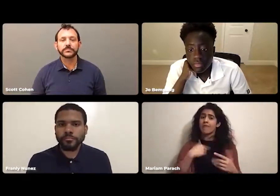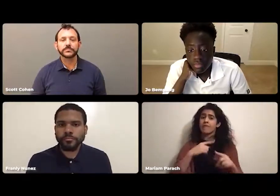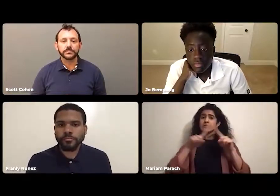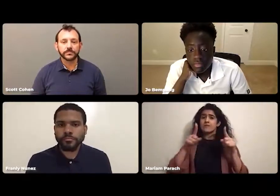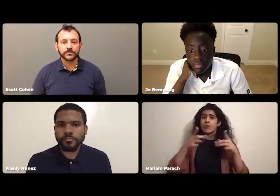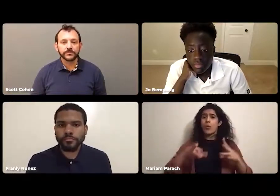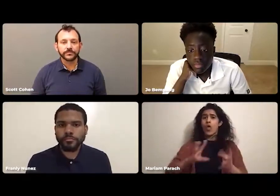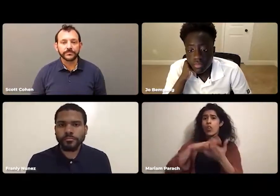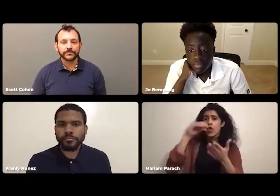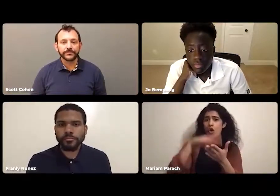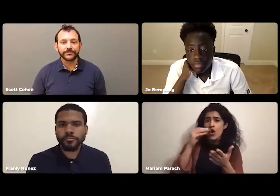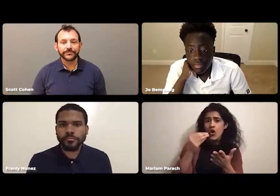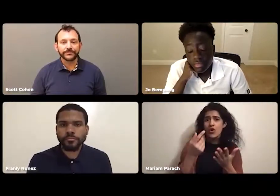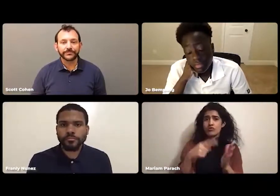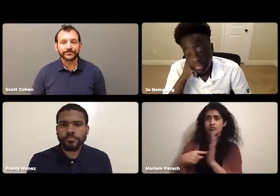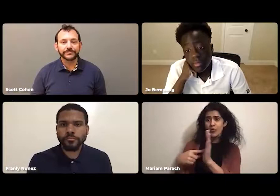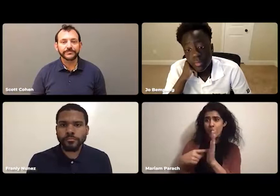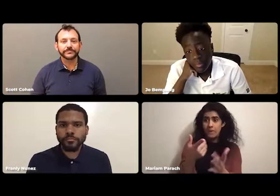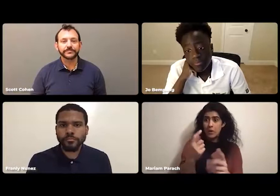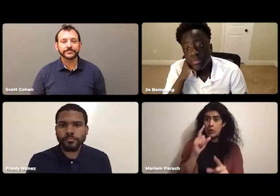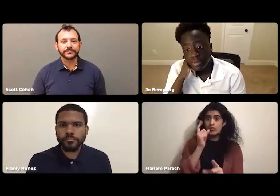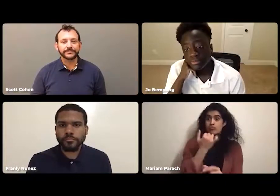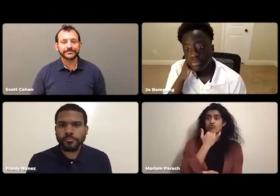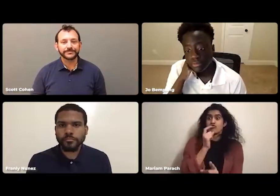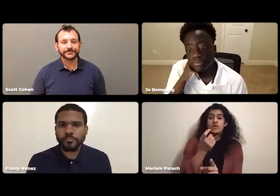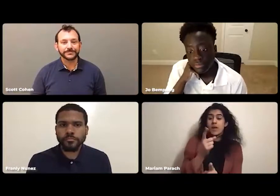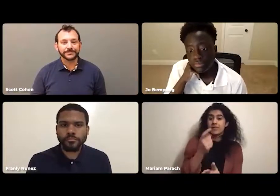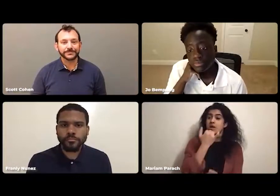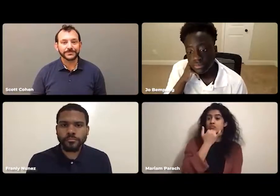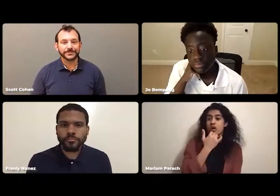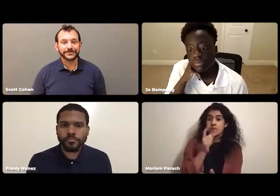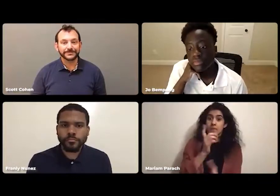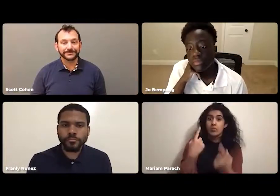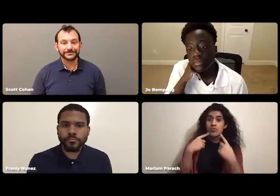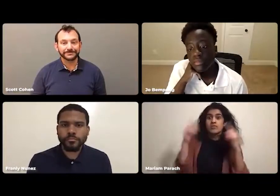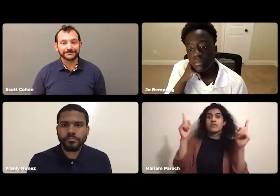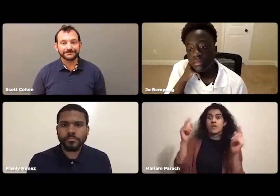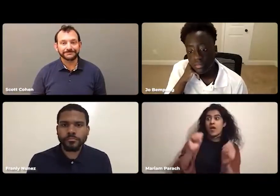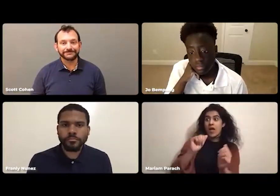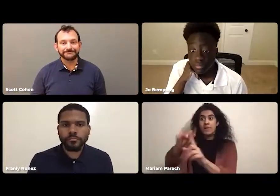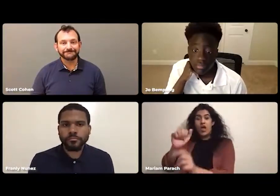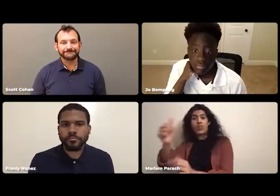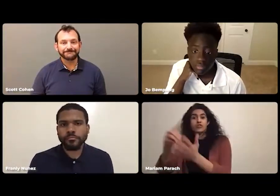Coming from Pakistan, they would realize that maybe they just had to show me something.